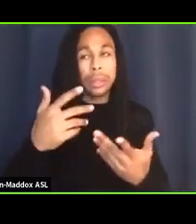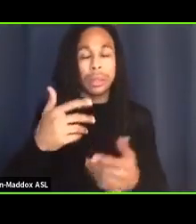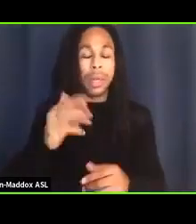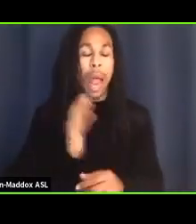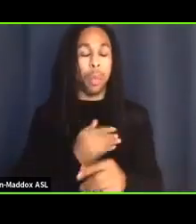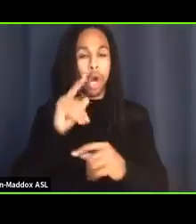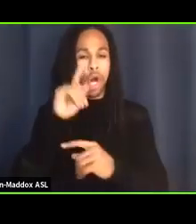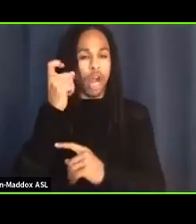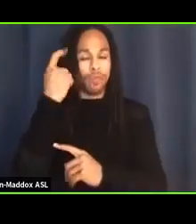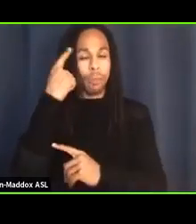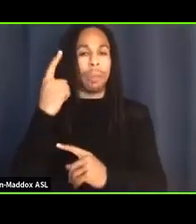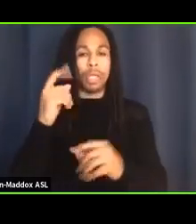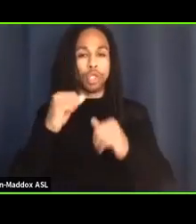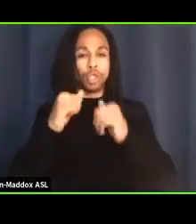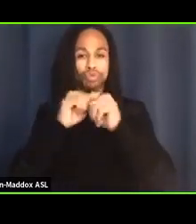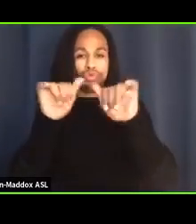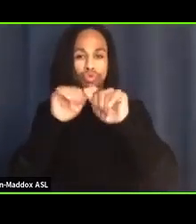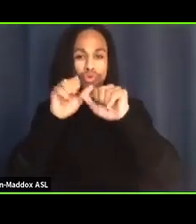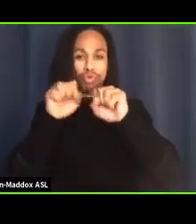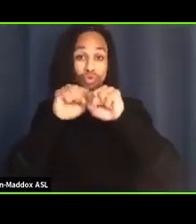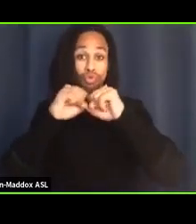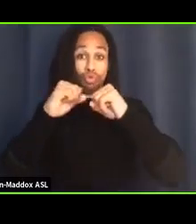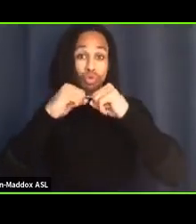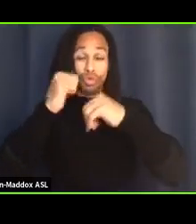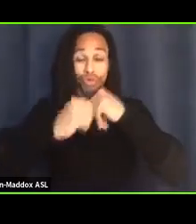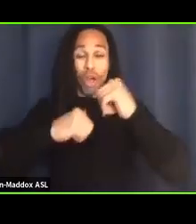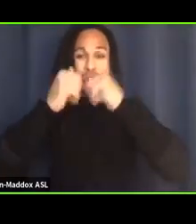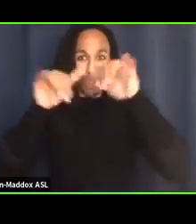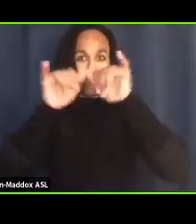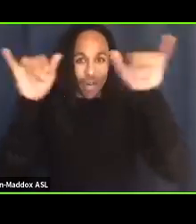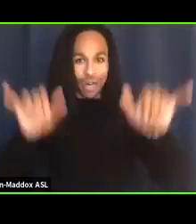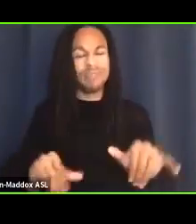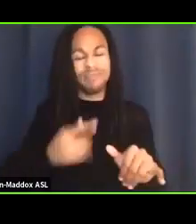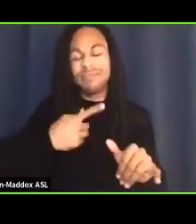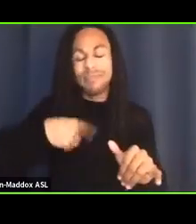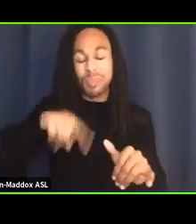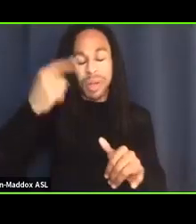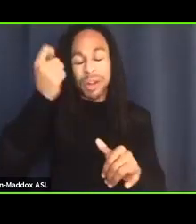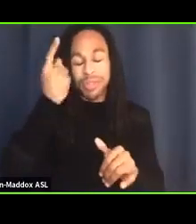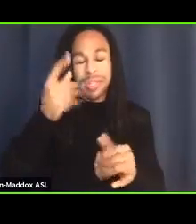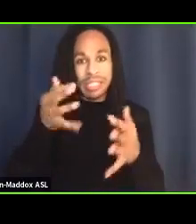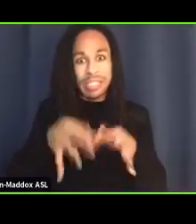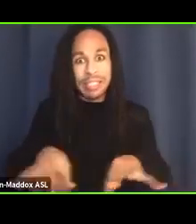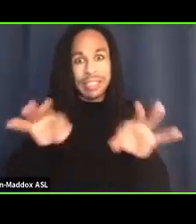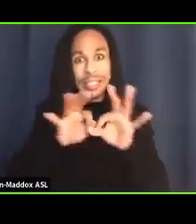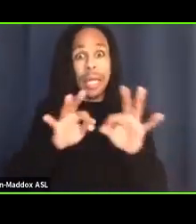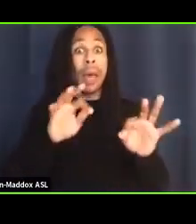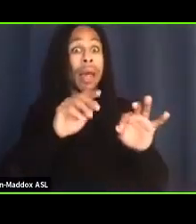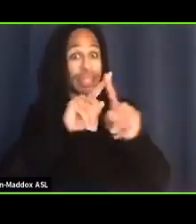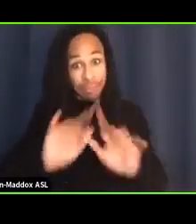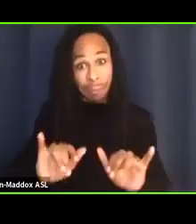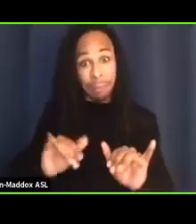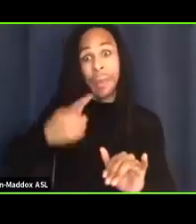of Cultural Affairs and Culture of Youth Development.